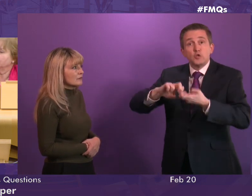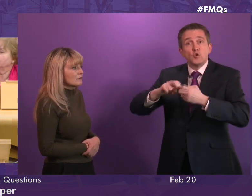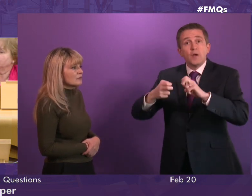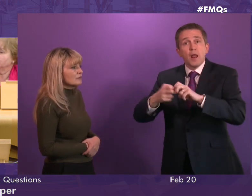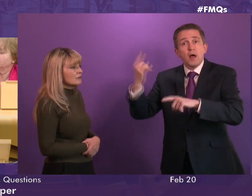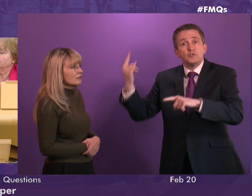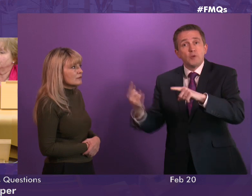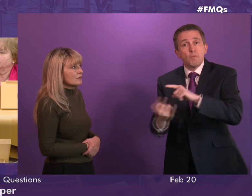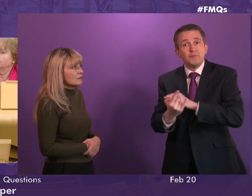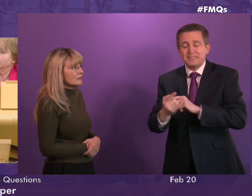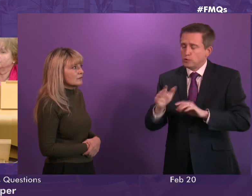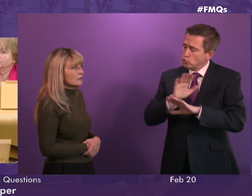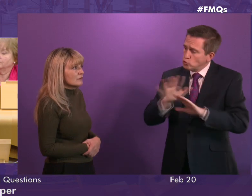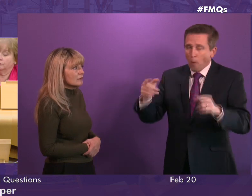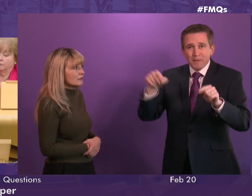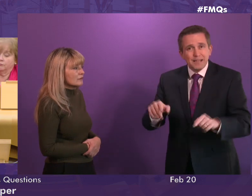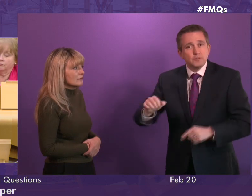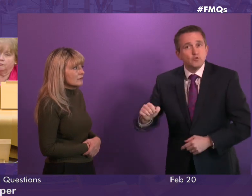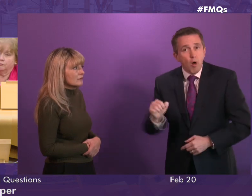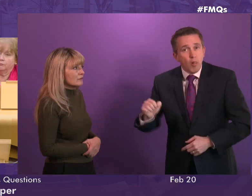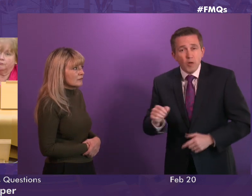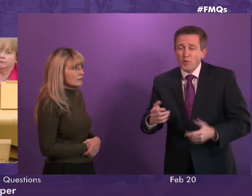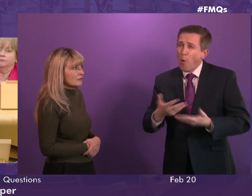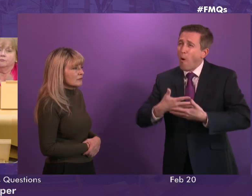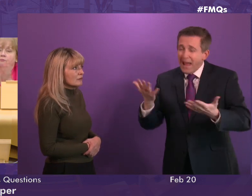no place in Scotland or anywhere around the world?